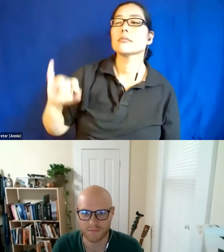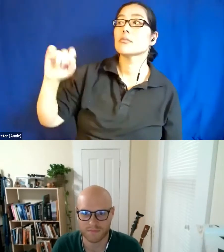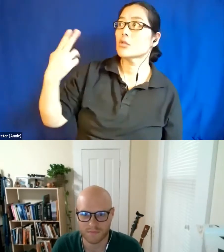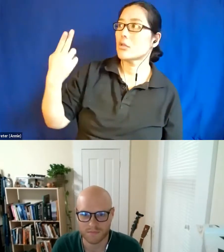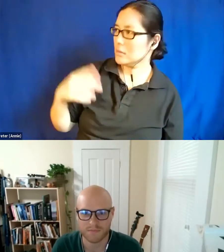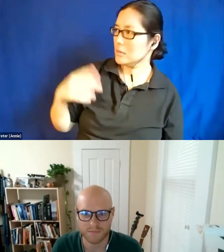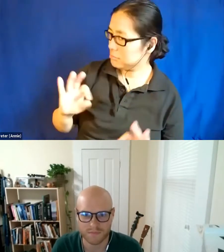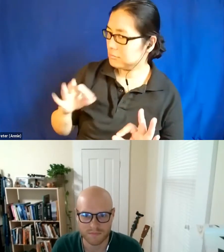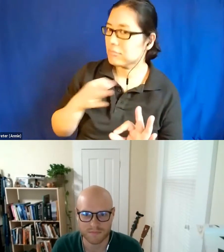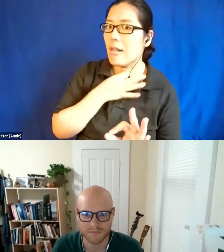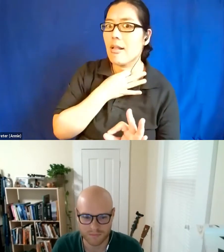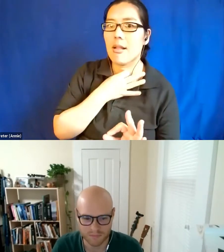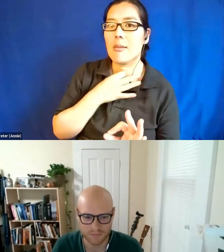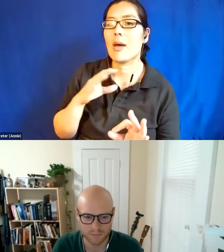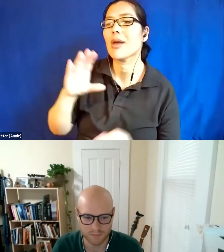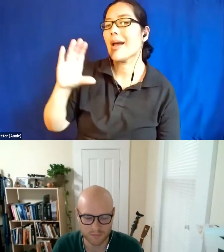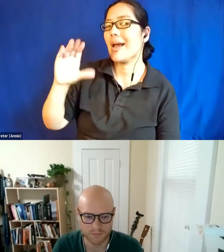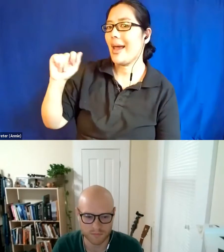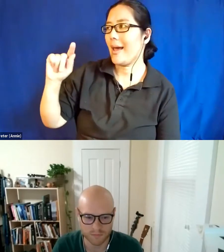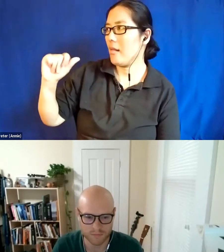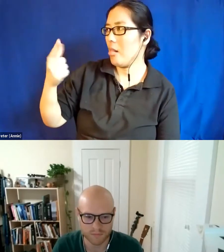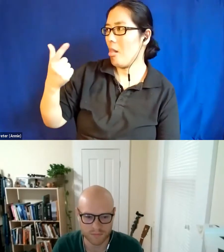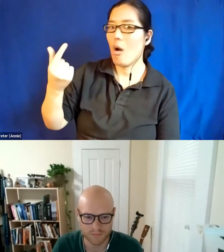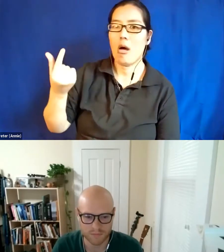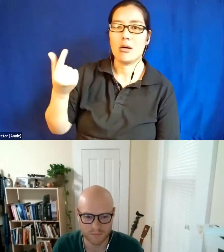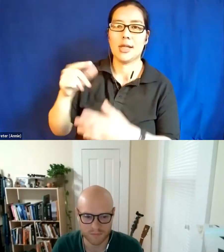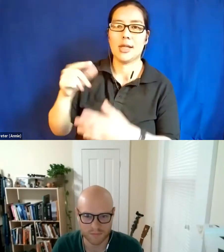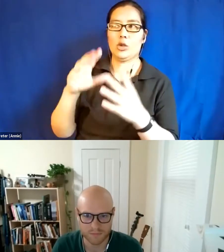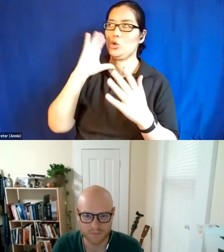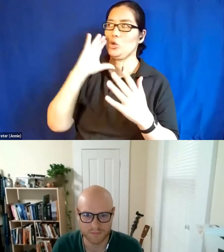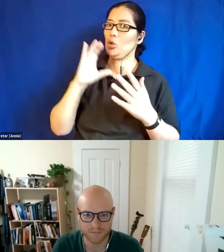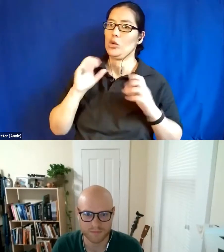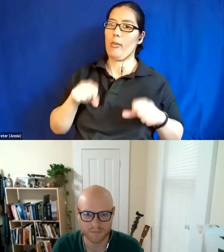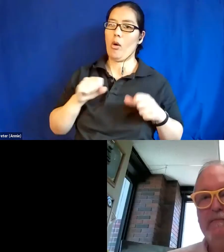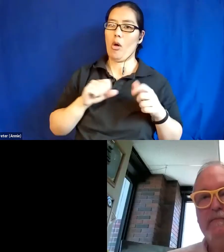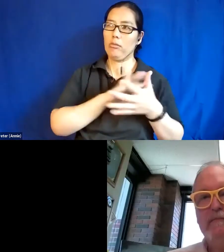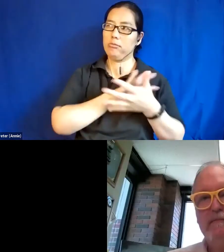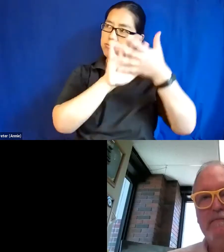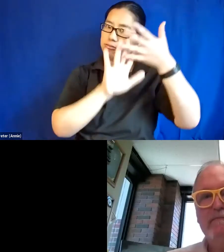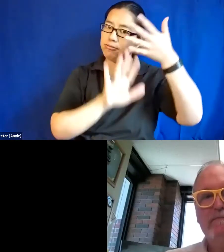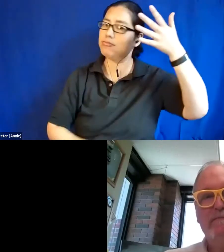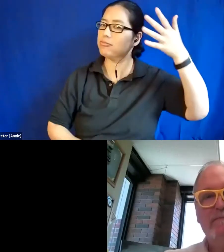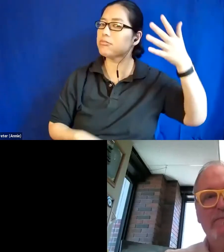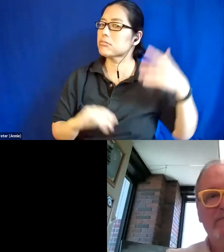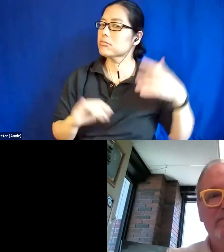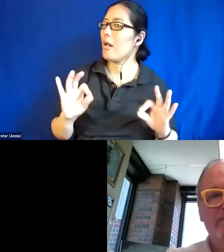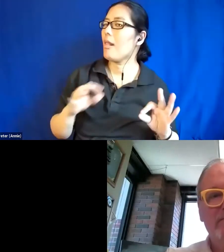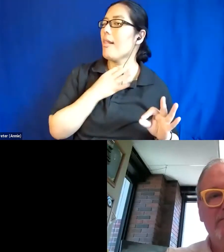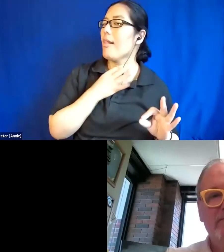catalog and the way you are doing that. For now let's move onto Sile O'Modhrain. Sile